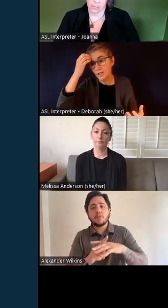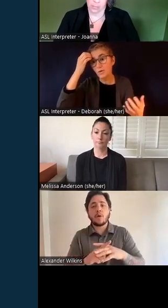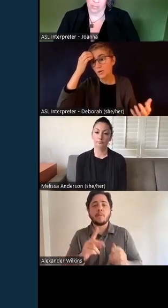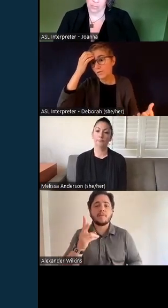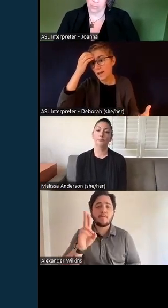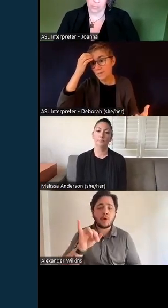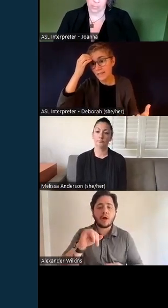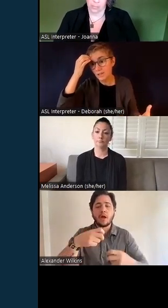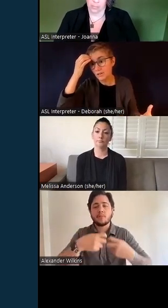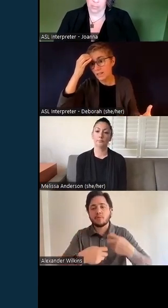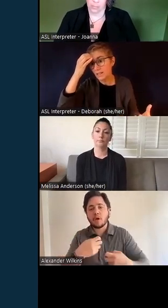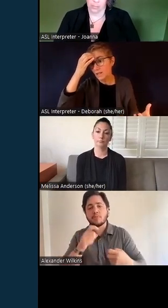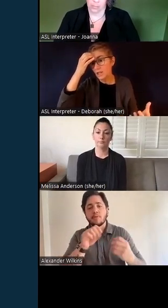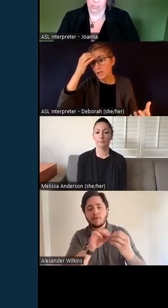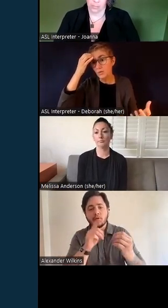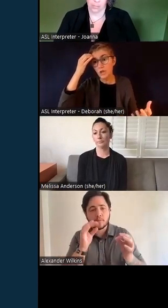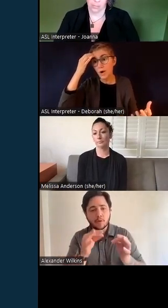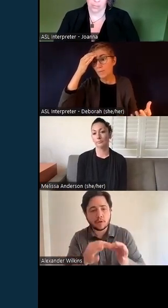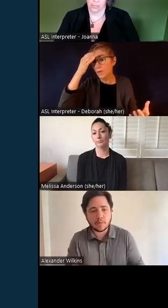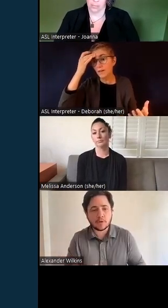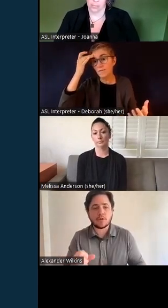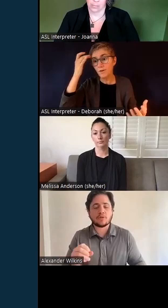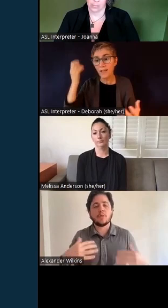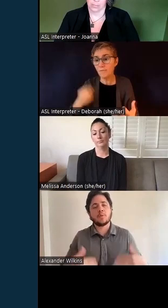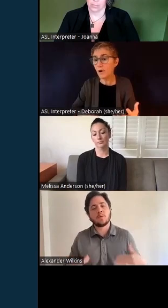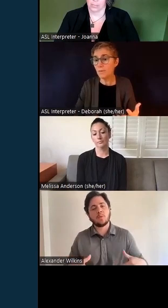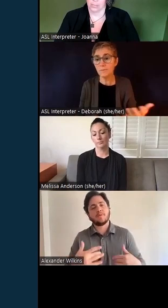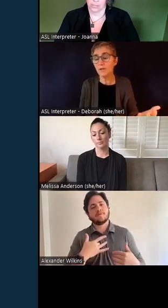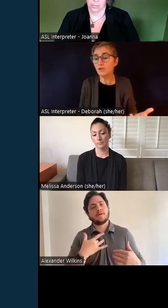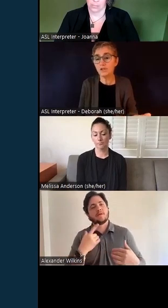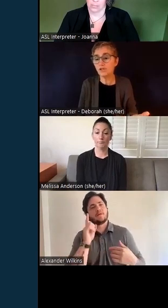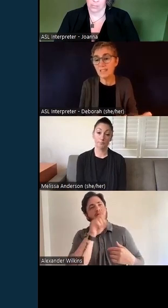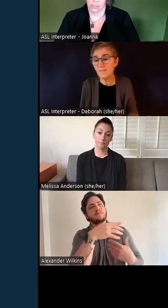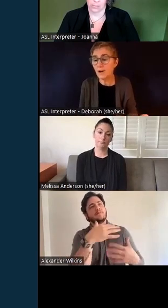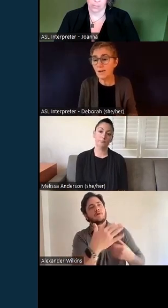don't know your family history. You show up with a variety of problems; just even trying to find